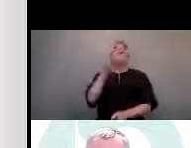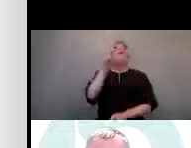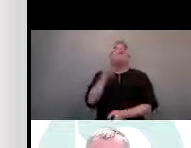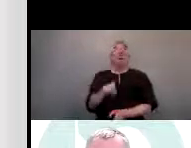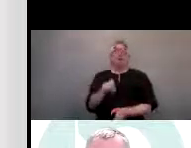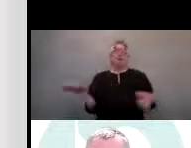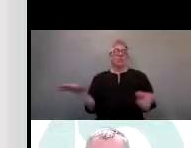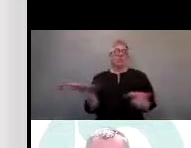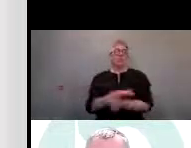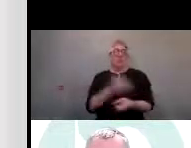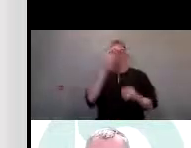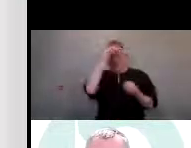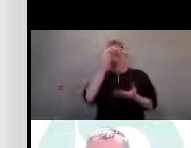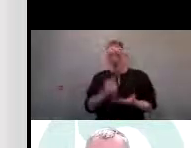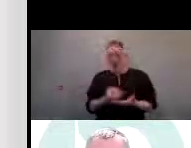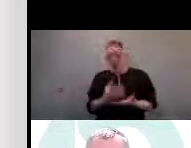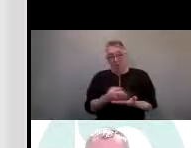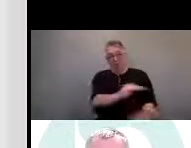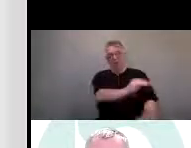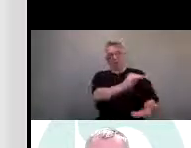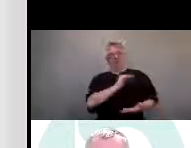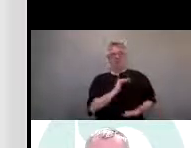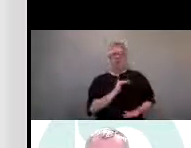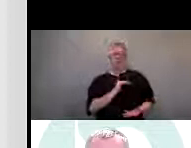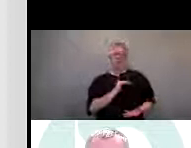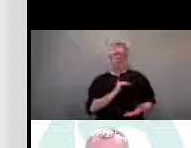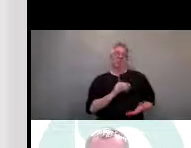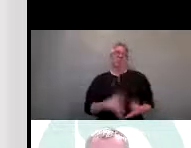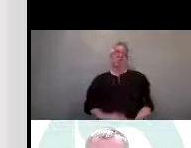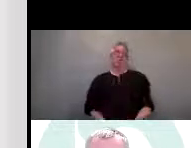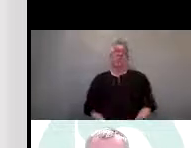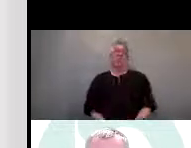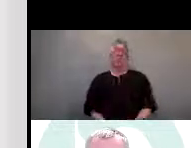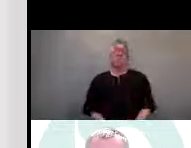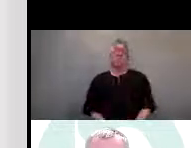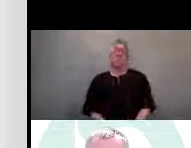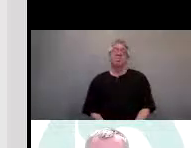, always up to the consumers to make the decision about what is best for